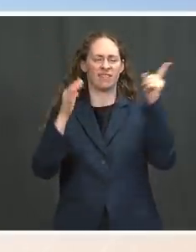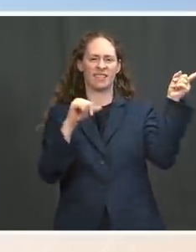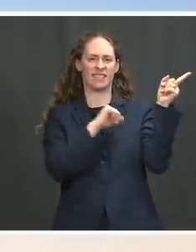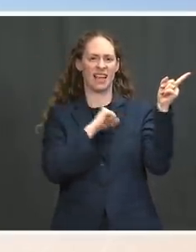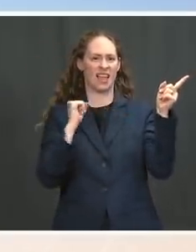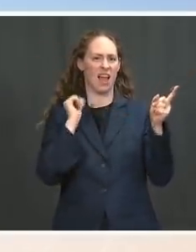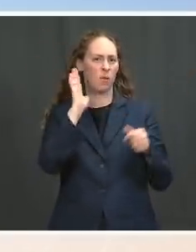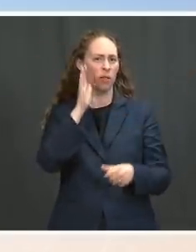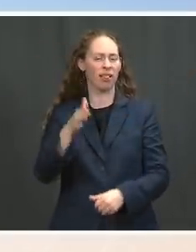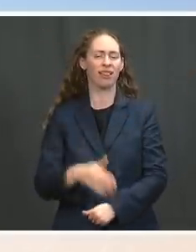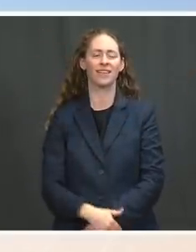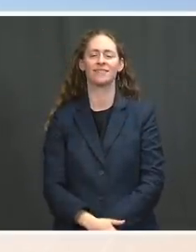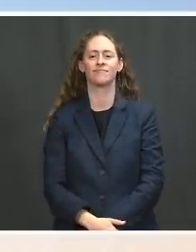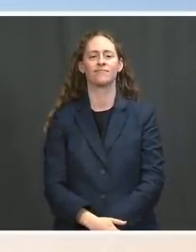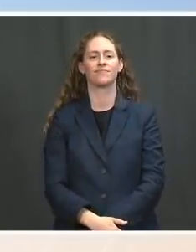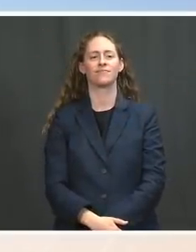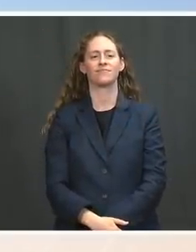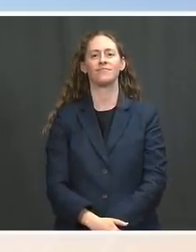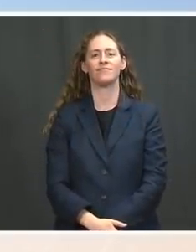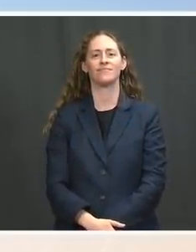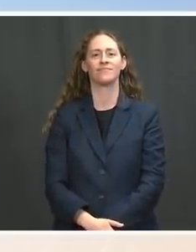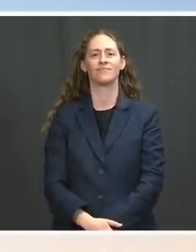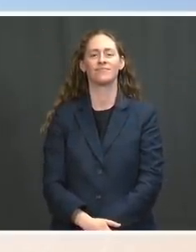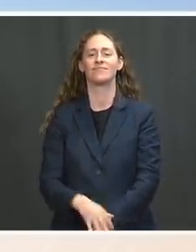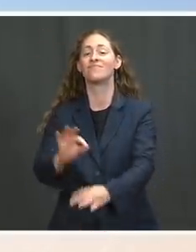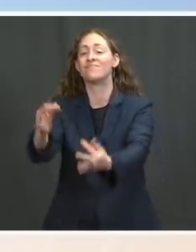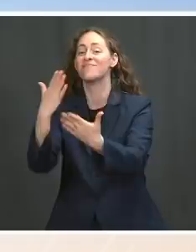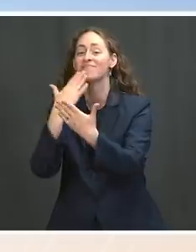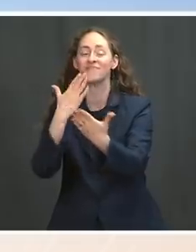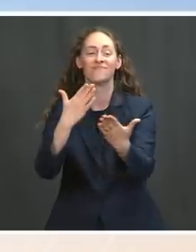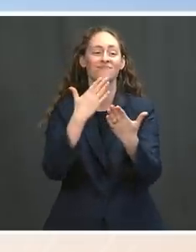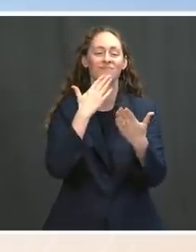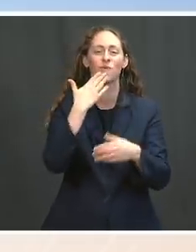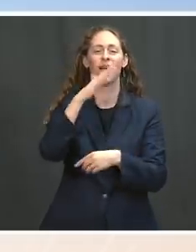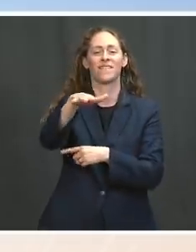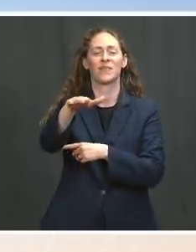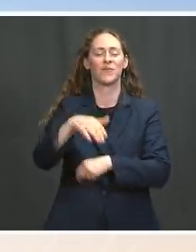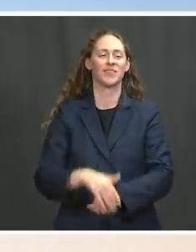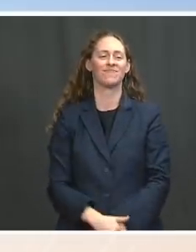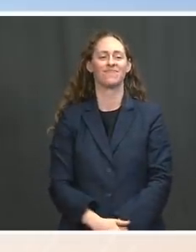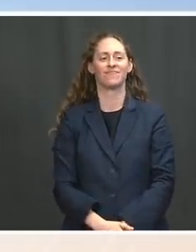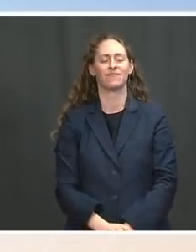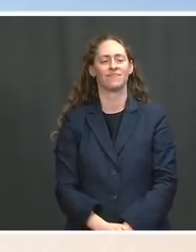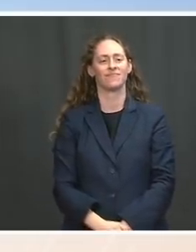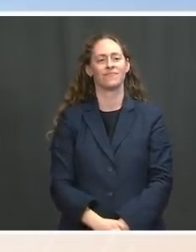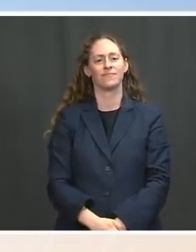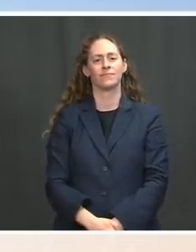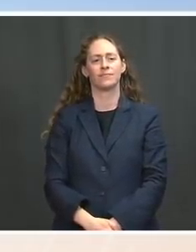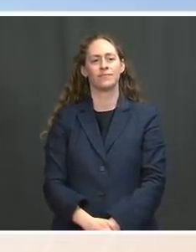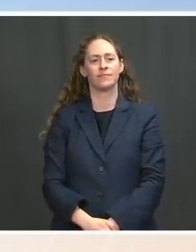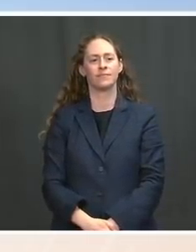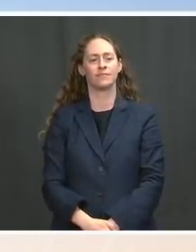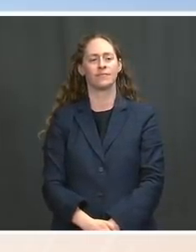Good afternoon. Let me start just by saying that we know that the cyberattack on the Colonial Pipeline